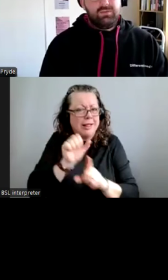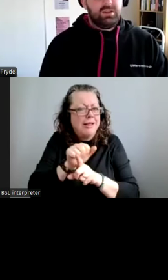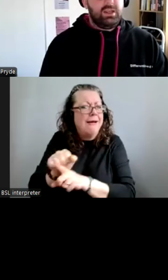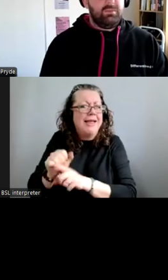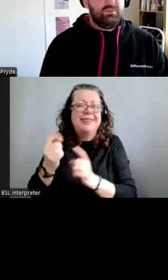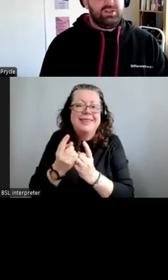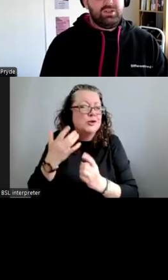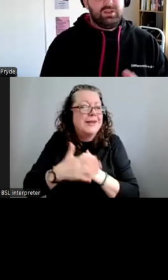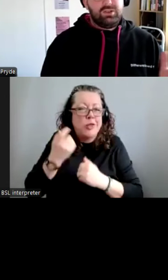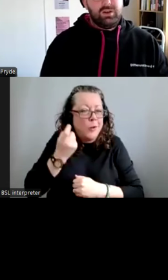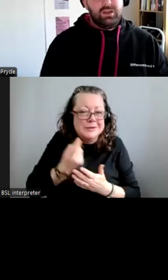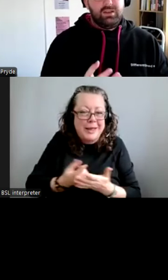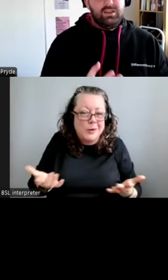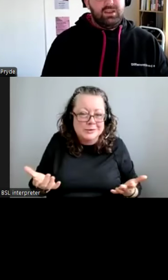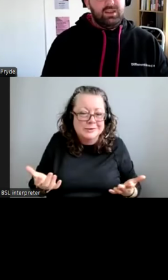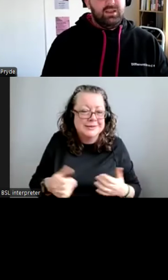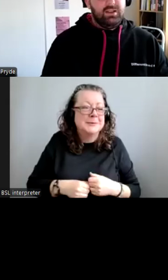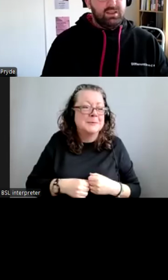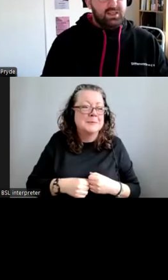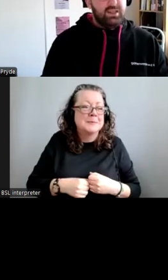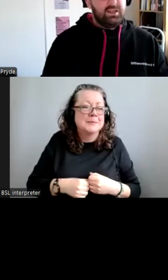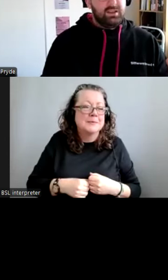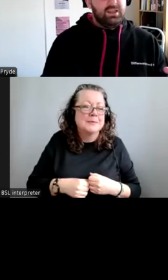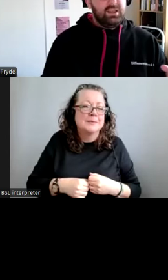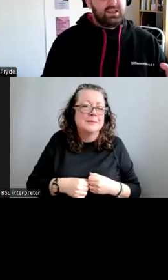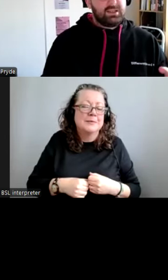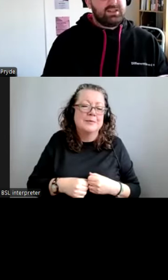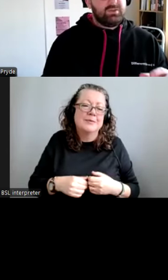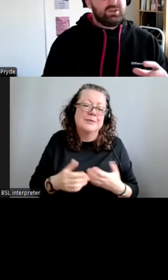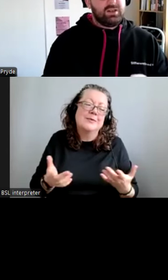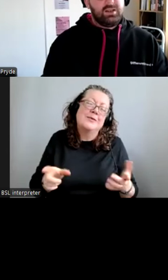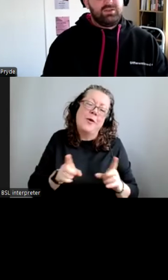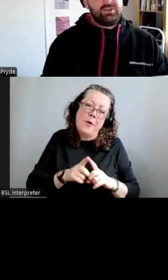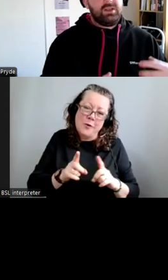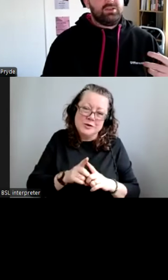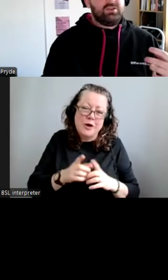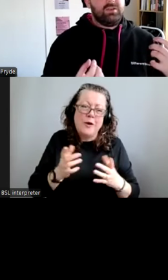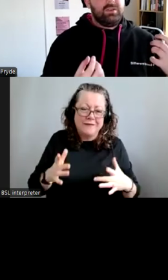Then really we should enjoy the accessible journey and also make sure